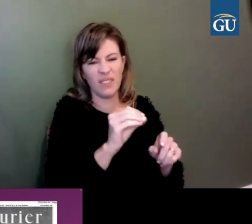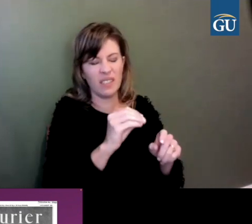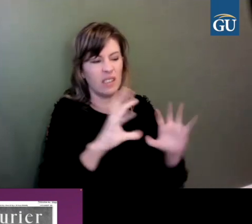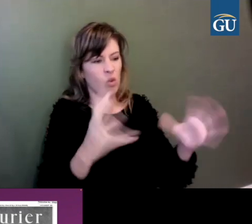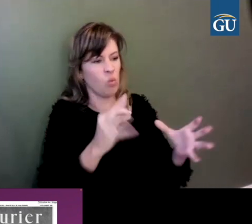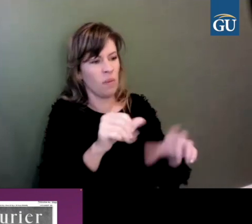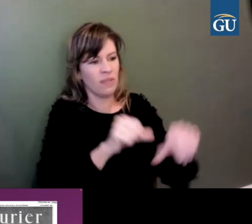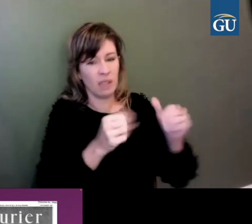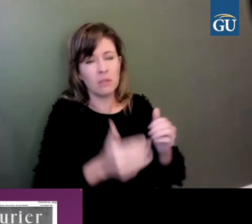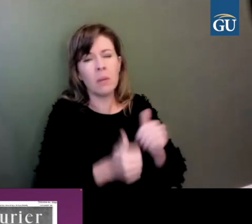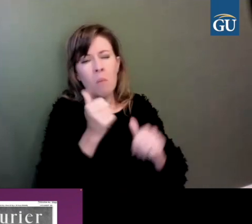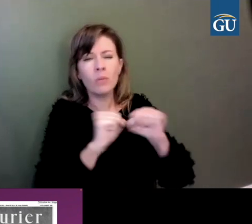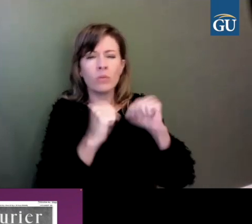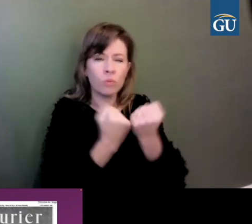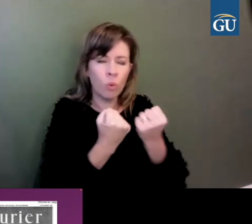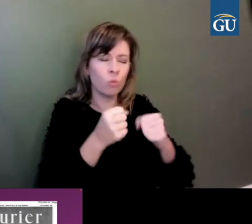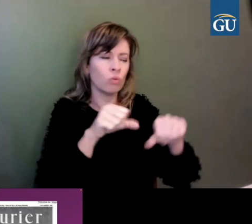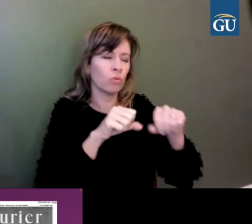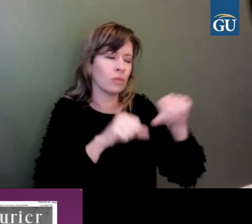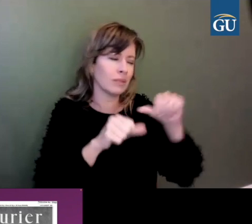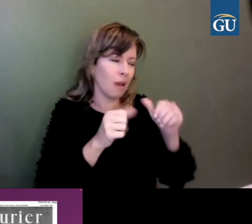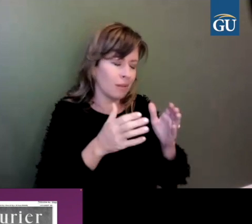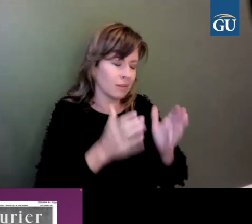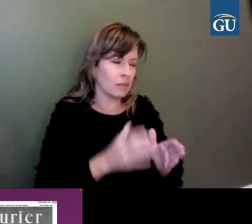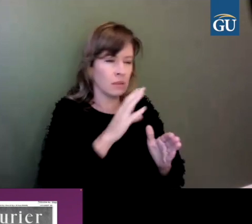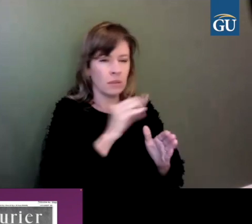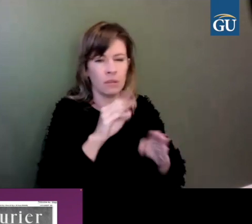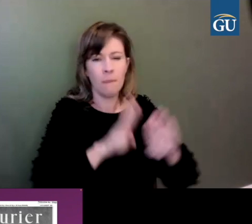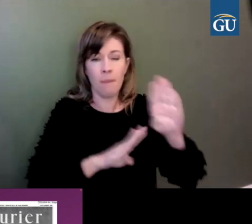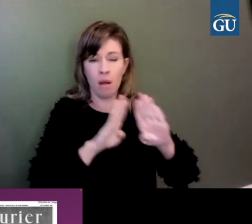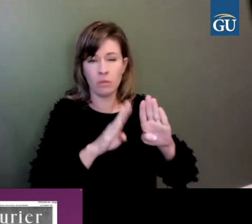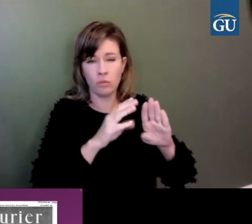scientists and biological scientists came together. And what they wanted to think about is what do we do with